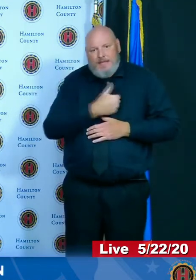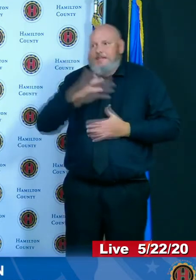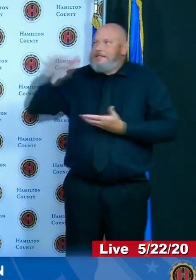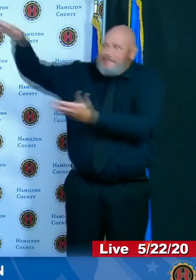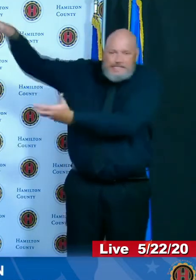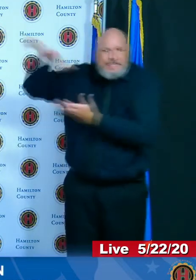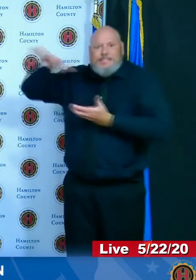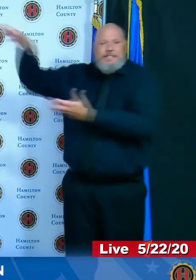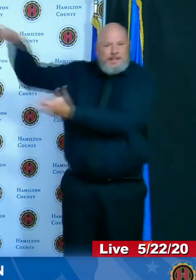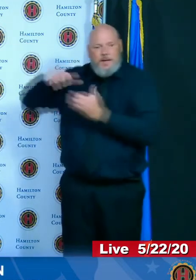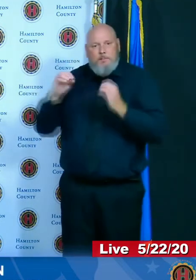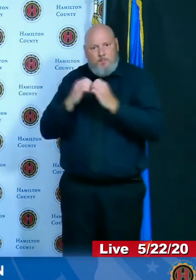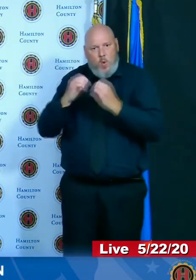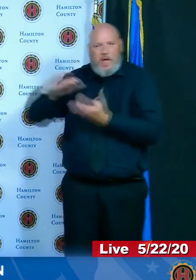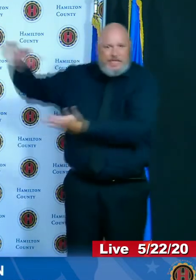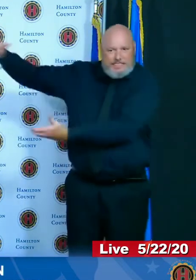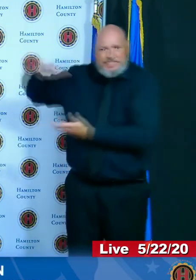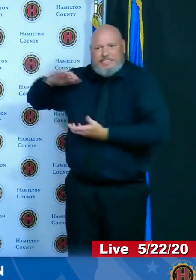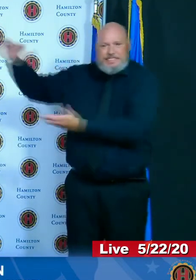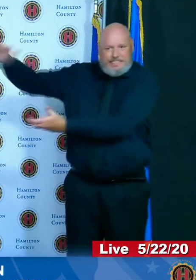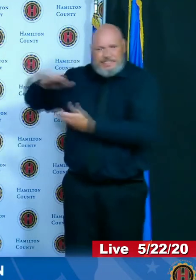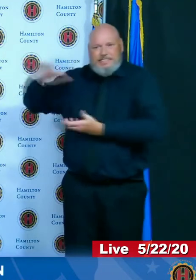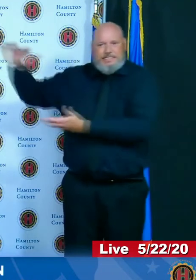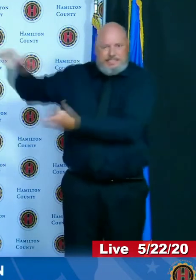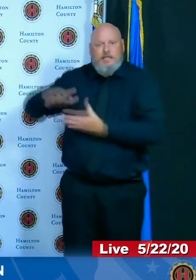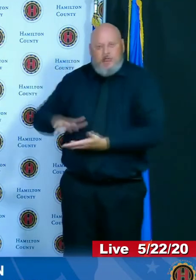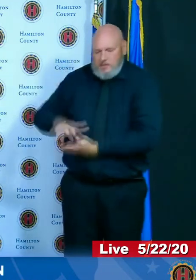up as as we get things going